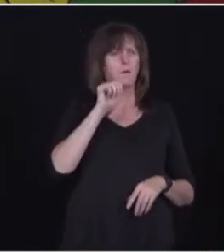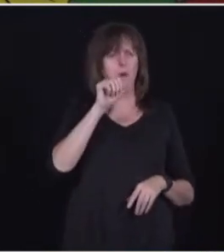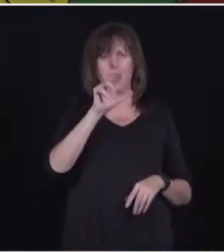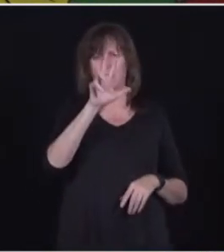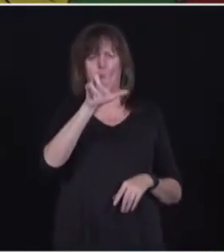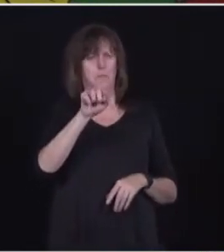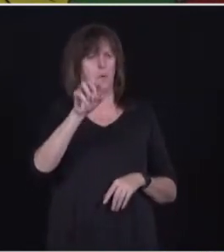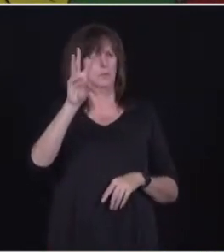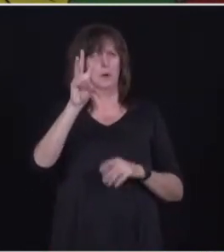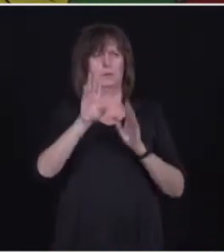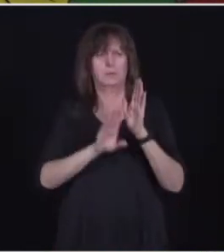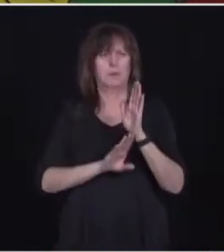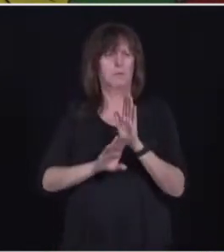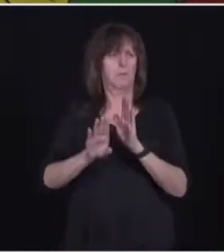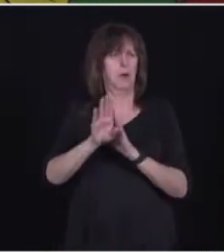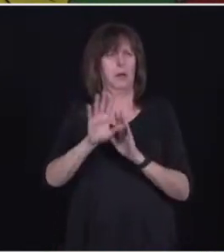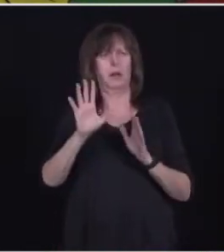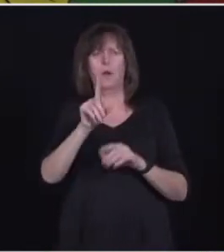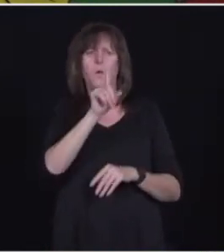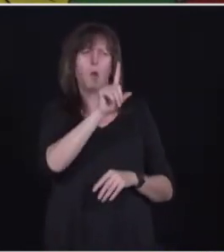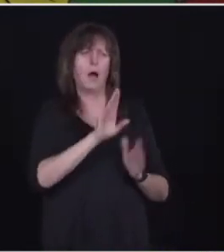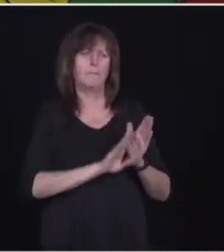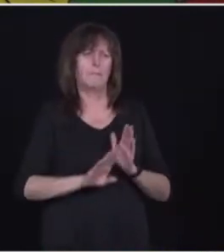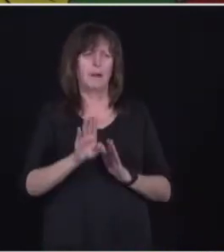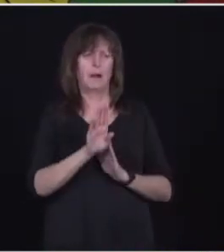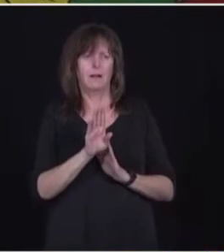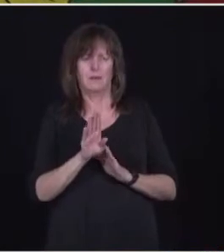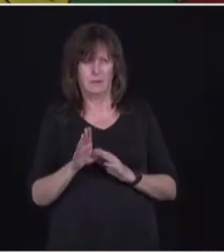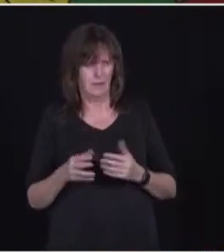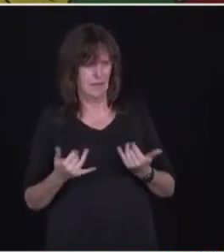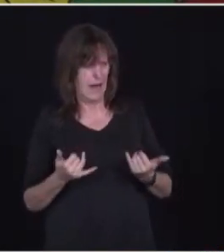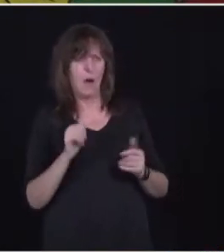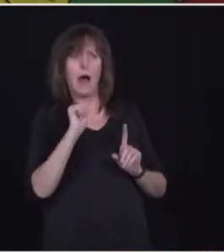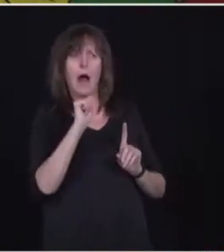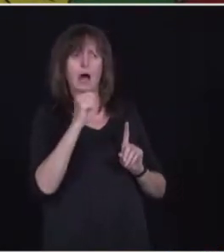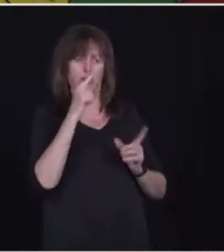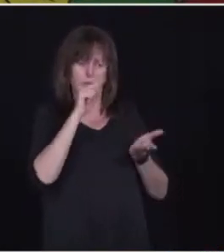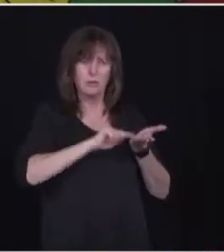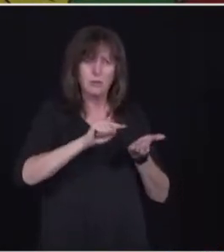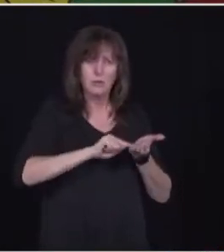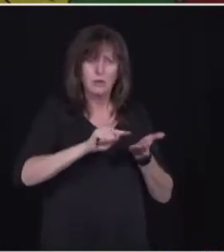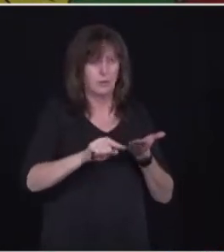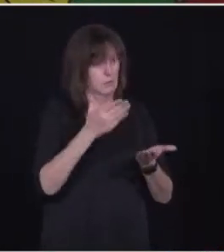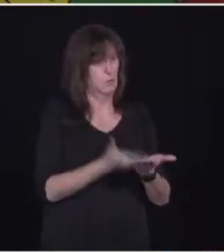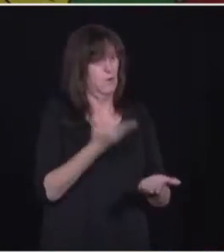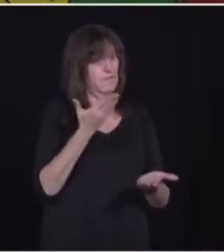it's not 3.6 billion... it's only a billion. Now the audio genera came out and confirmed,